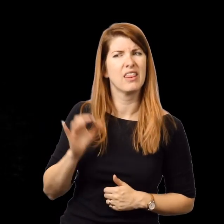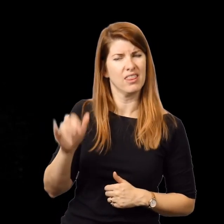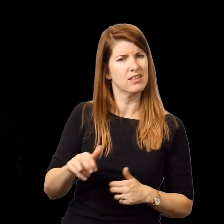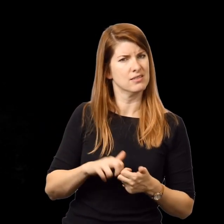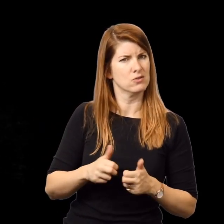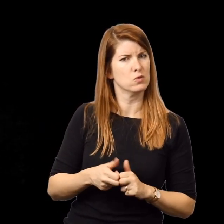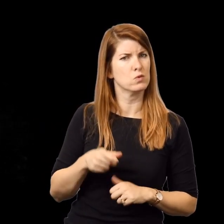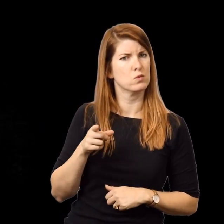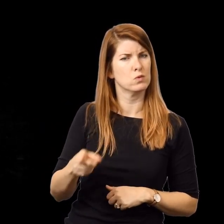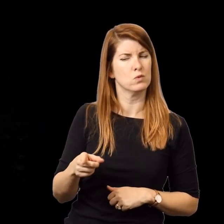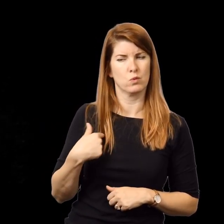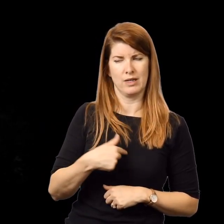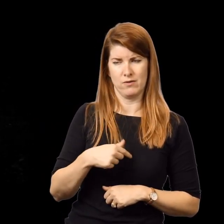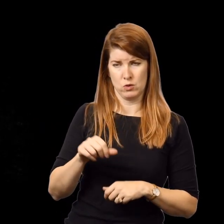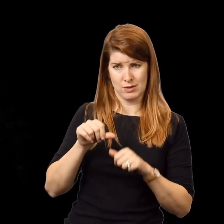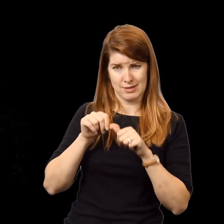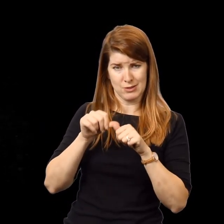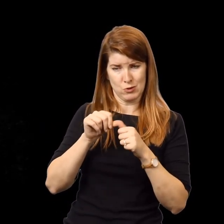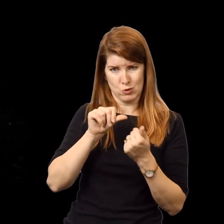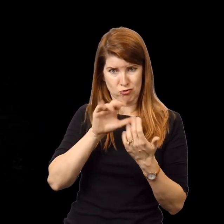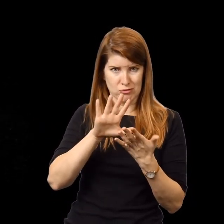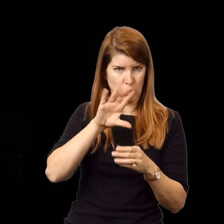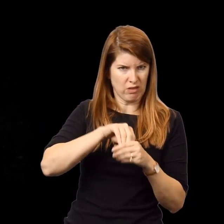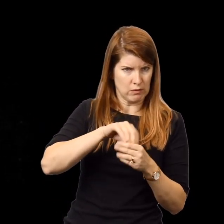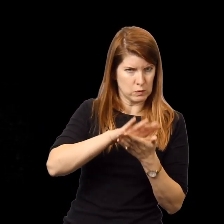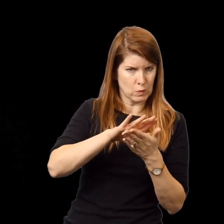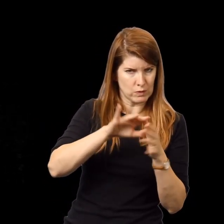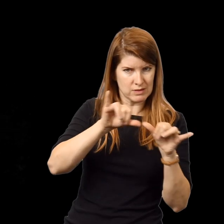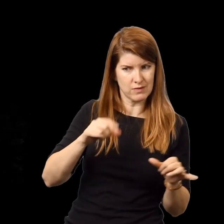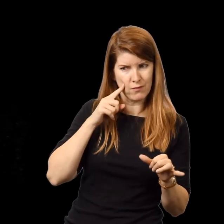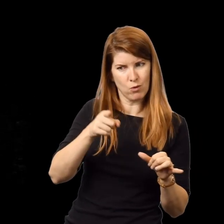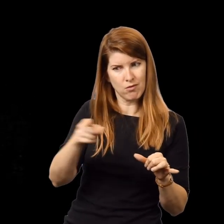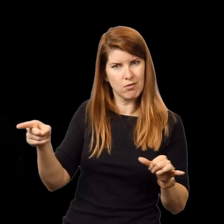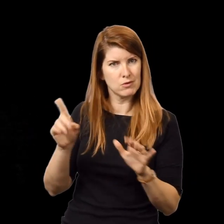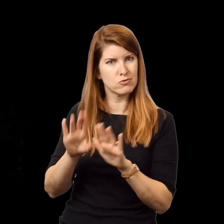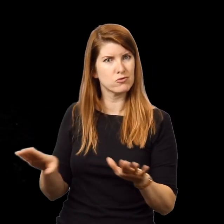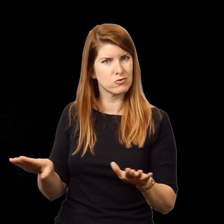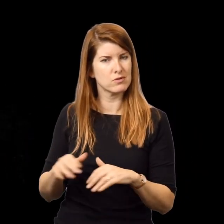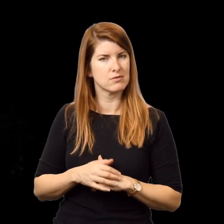So that's an issue we have to continue to address for these children.